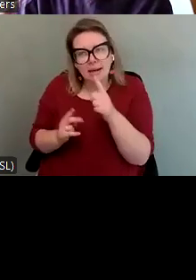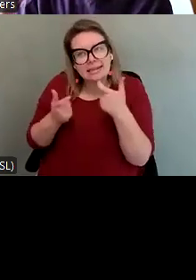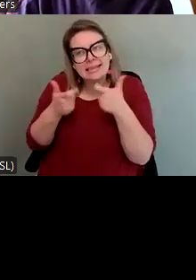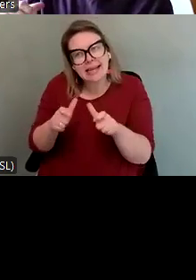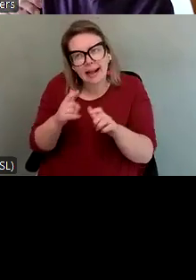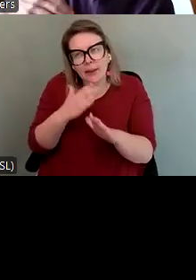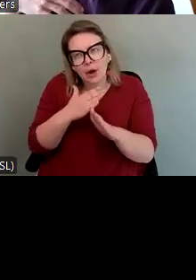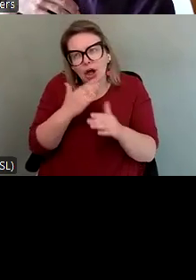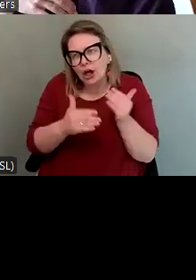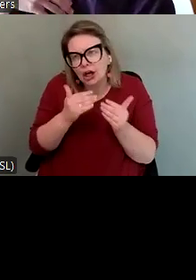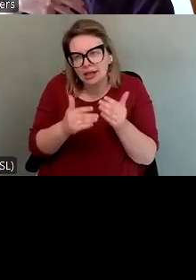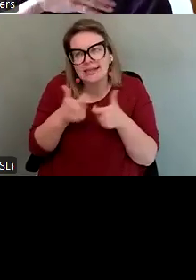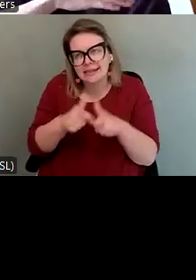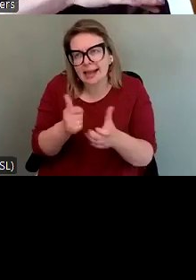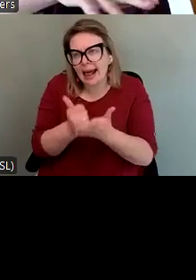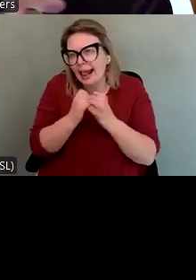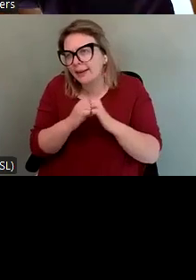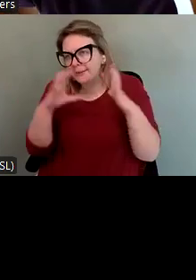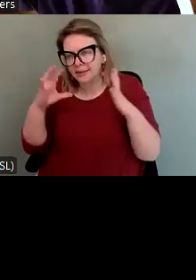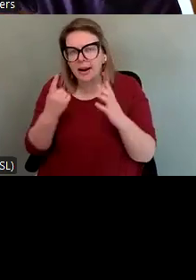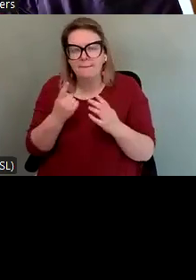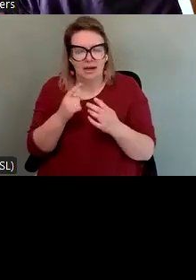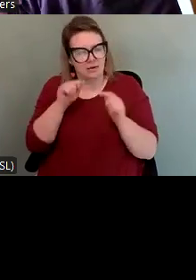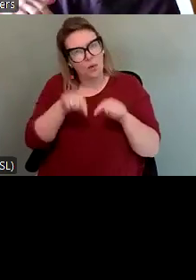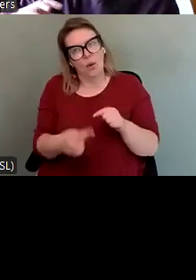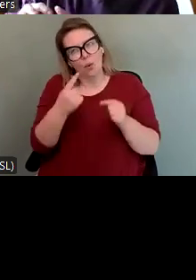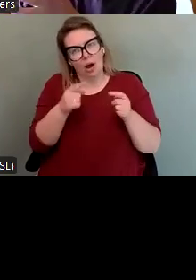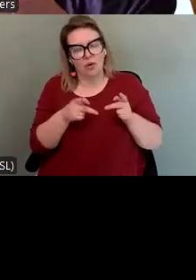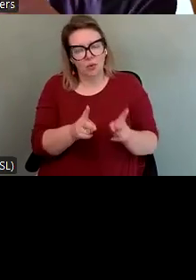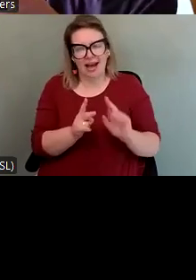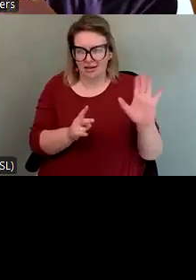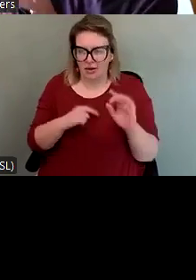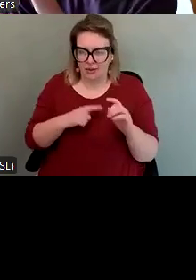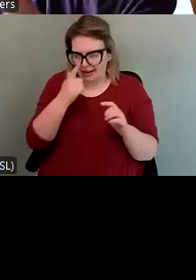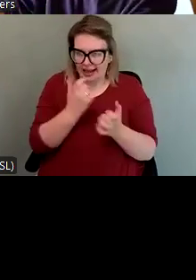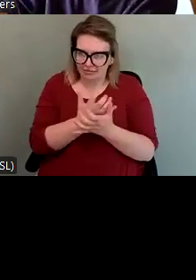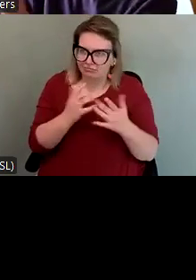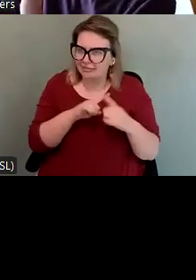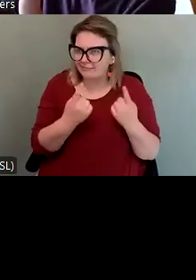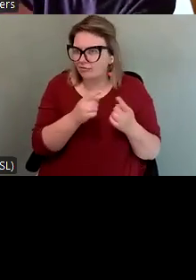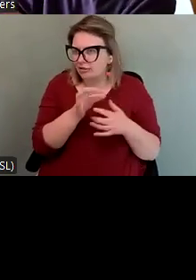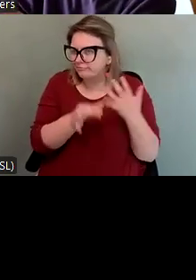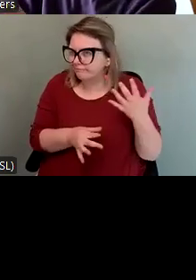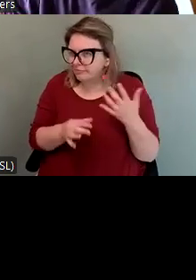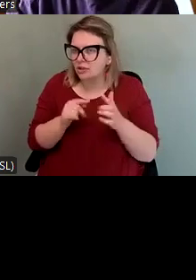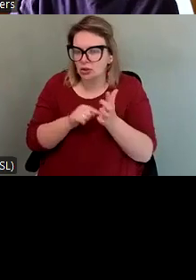as part of a whole marketing mix that you might be doing. It's not just a one thing, and then you set it up and then leave it on its own.